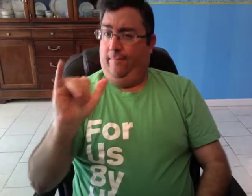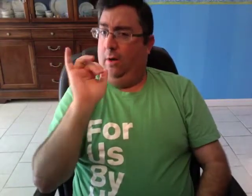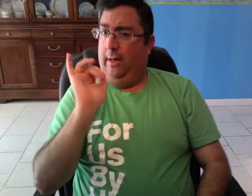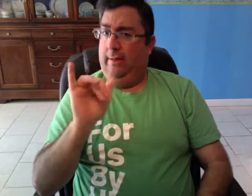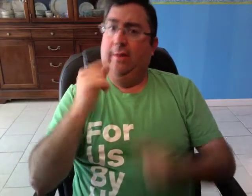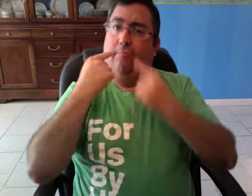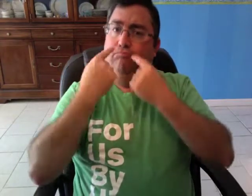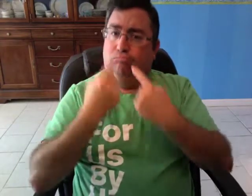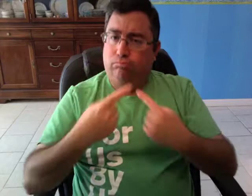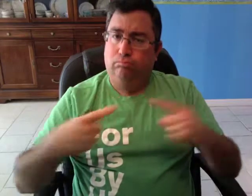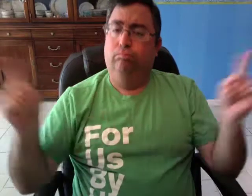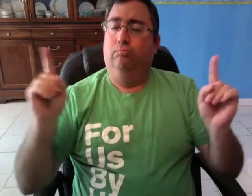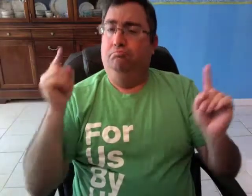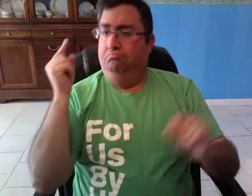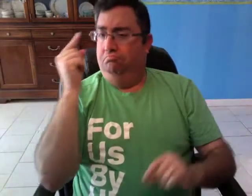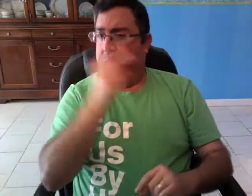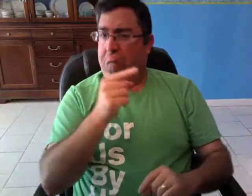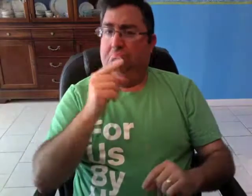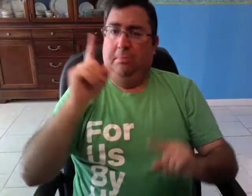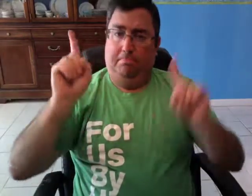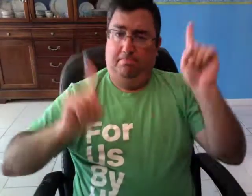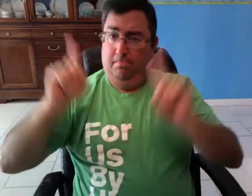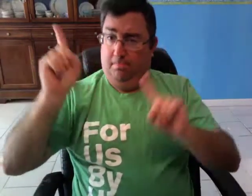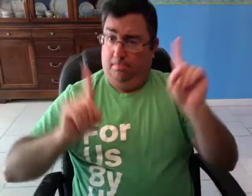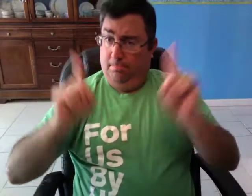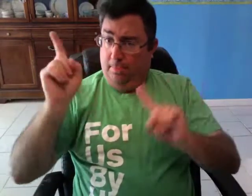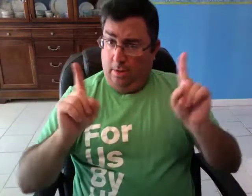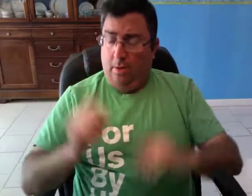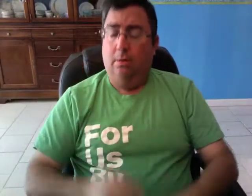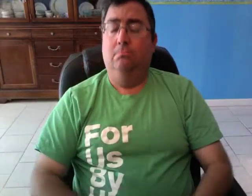with the goal of ratify the Milan Resolutions.